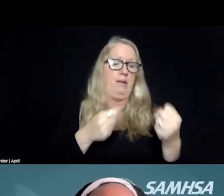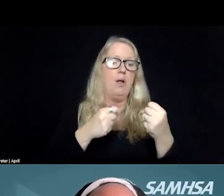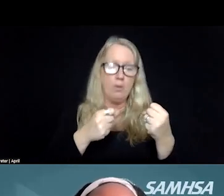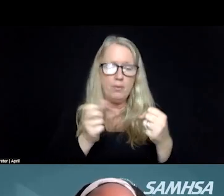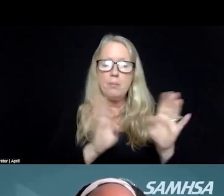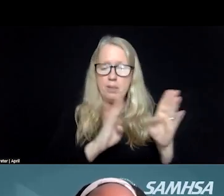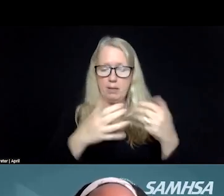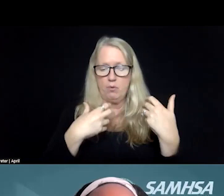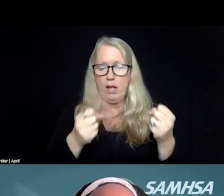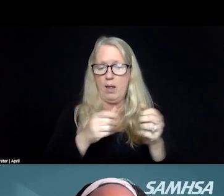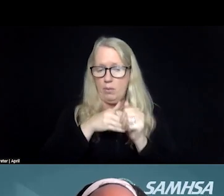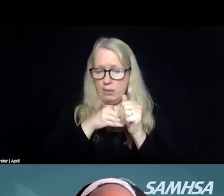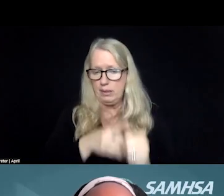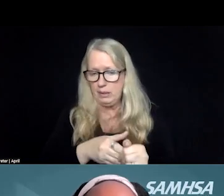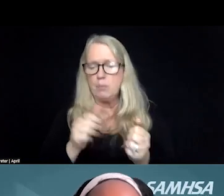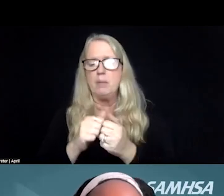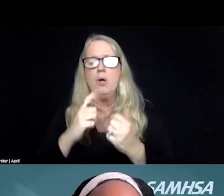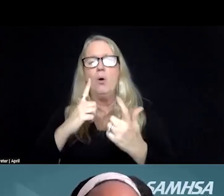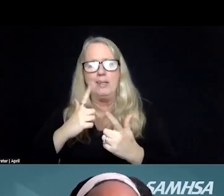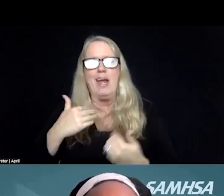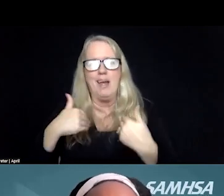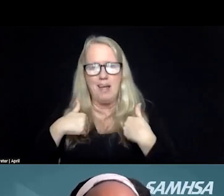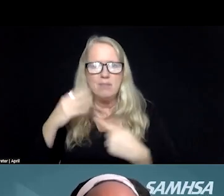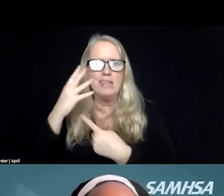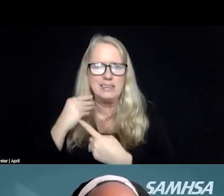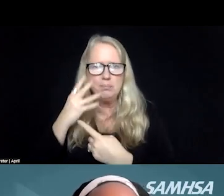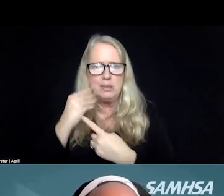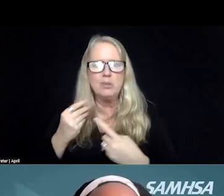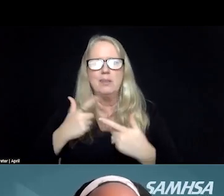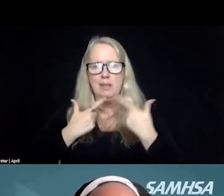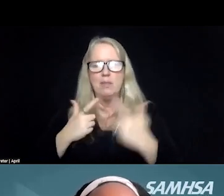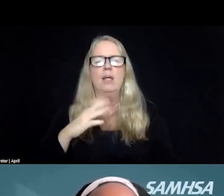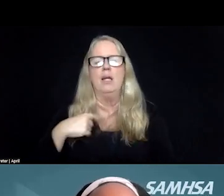LEADERSHIP AND PEOPLE WITH EXPERIENCE AND LOCAL OFFICIALS AND LAW